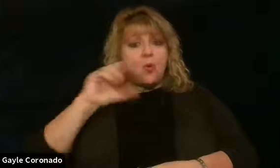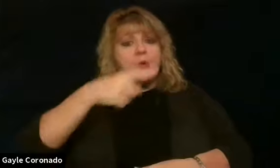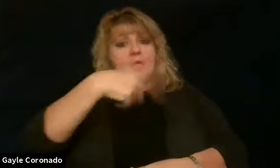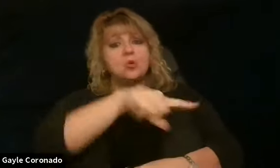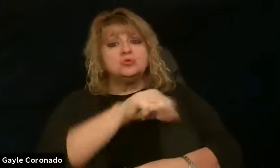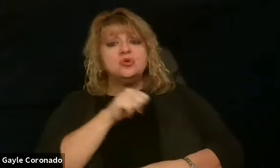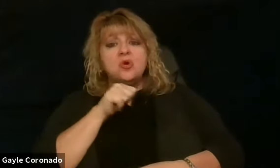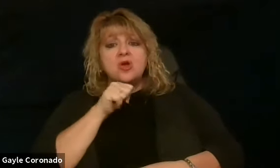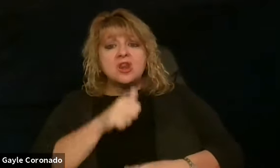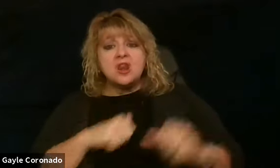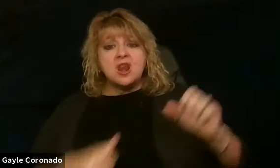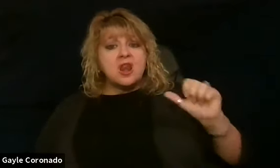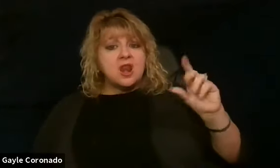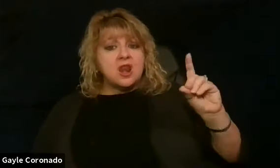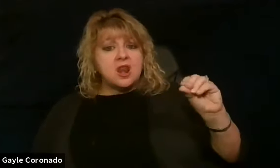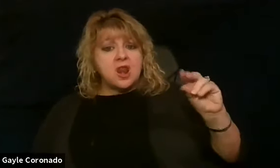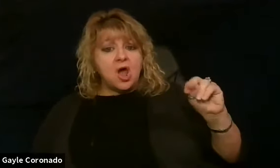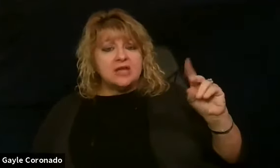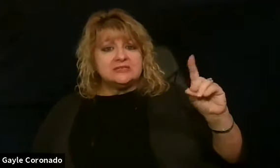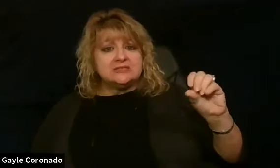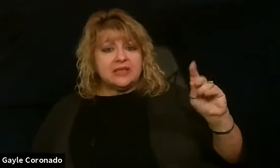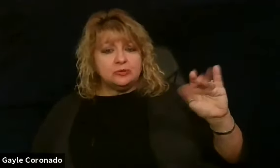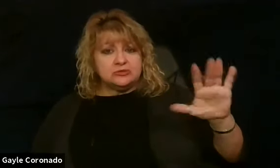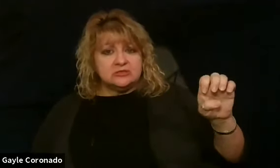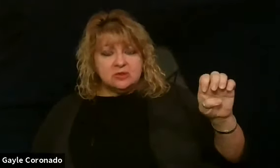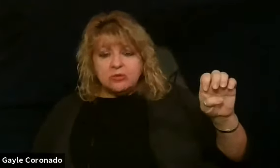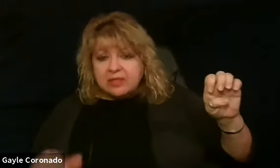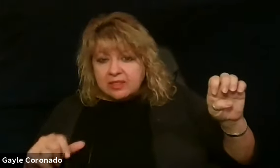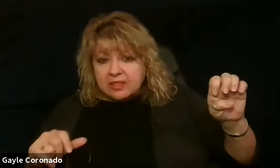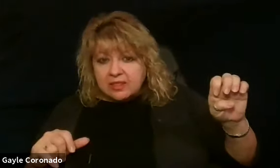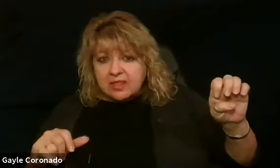So whoever wants to go first. Just go for it.